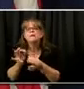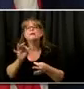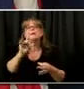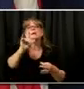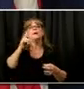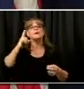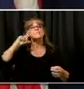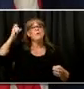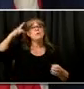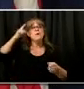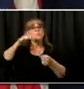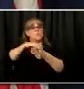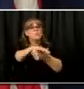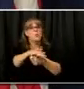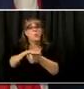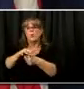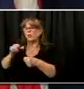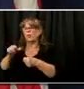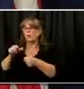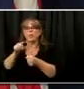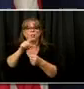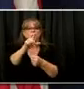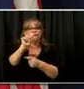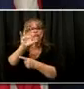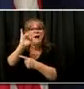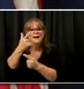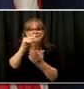um you know who might need those supports i think that's an important point though because